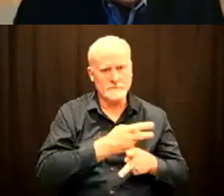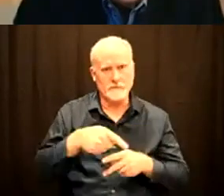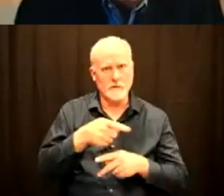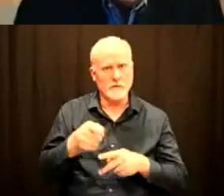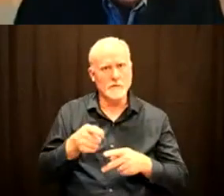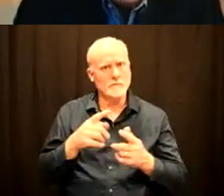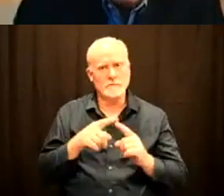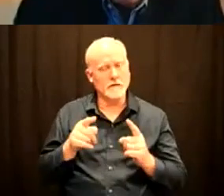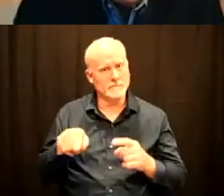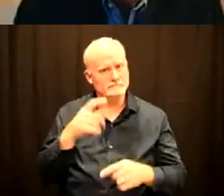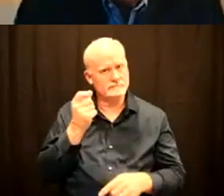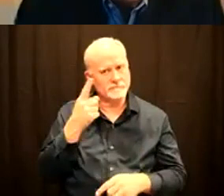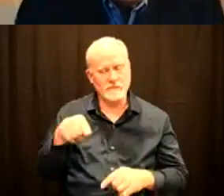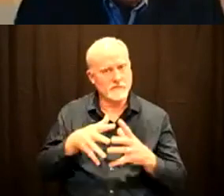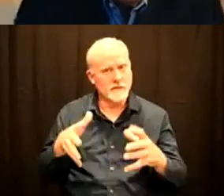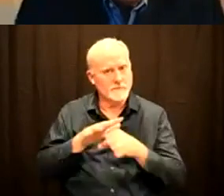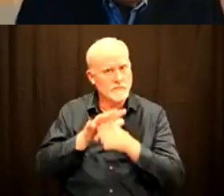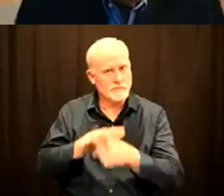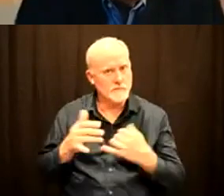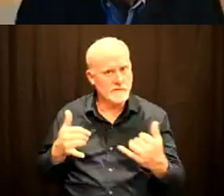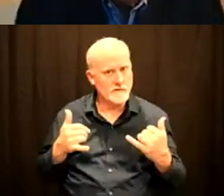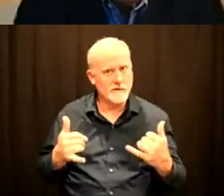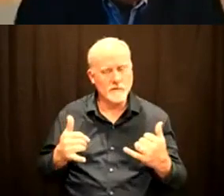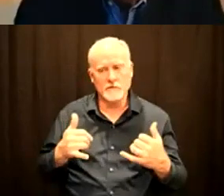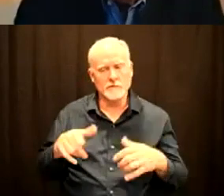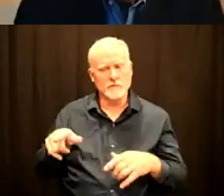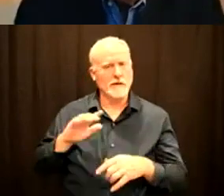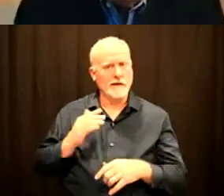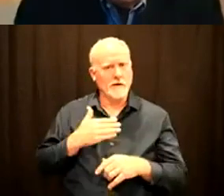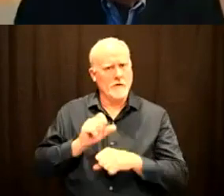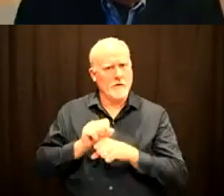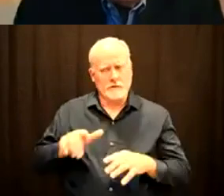they are feeling a lot of stress they're really heroes they're they're at the point of the sphere